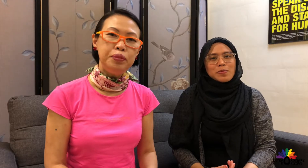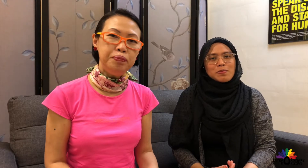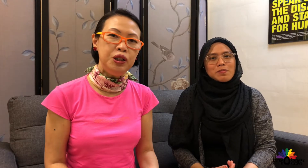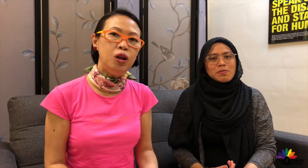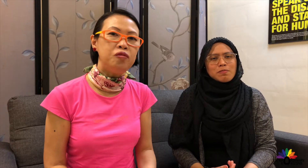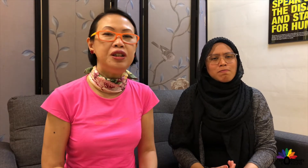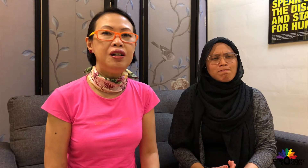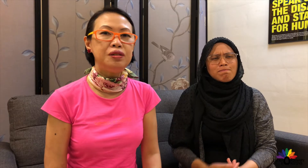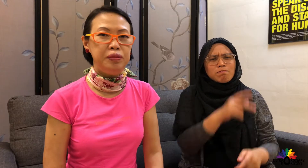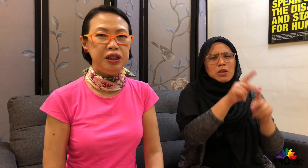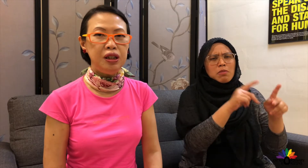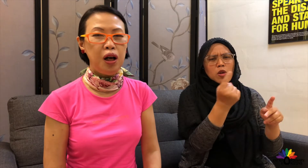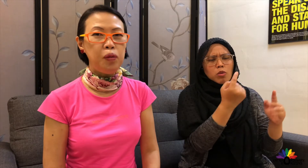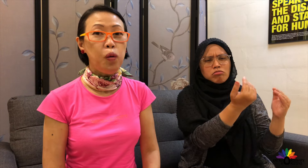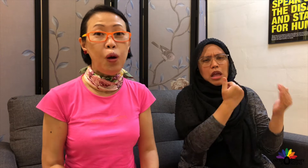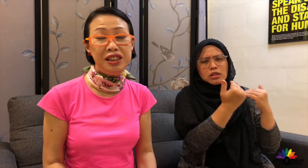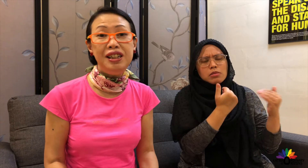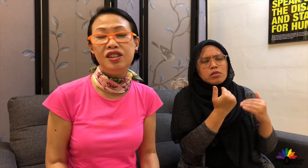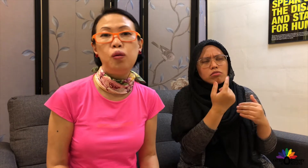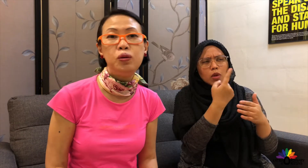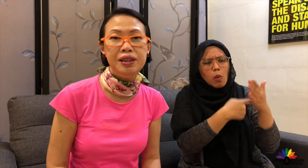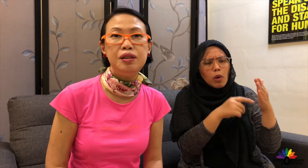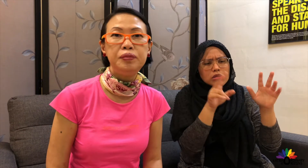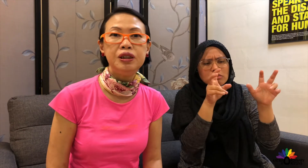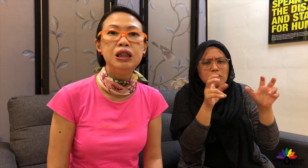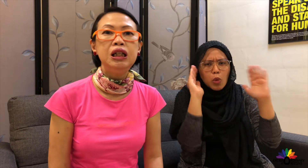People often ask me, what is autism?